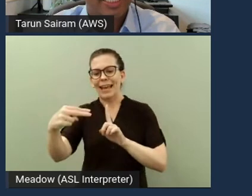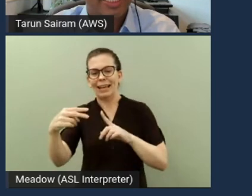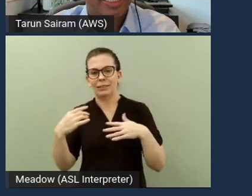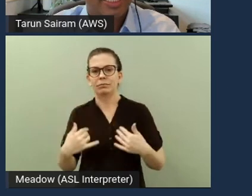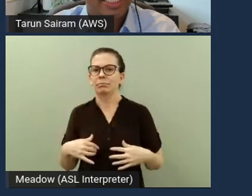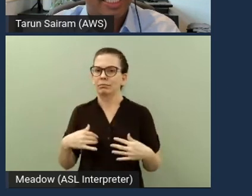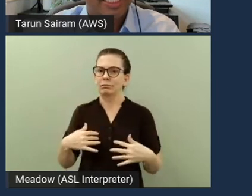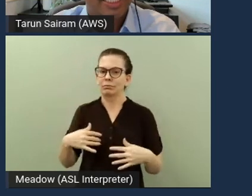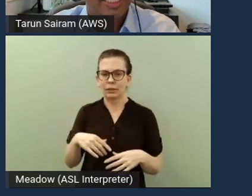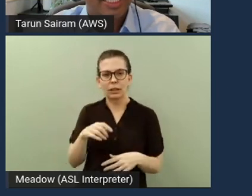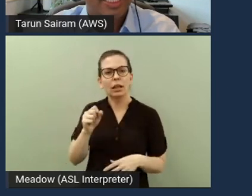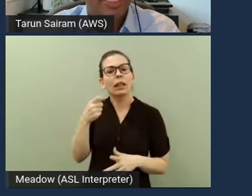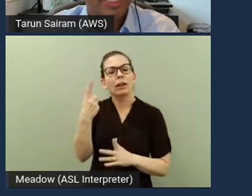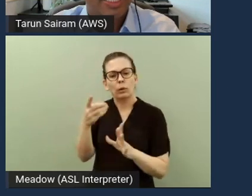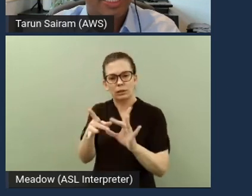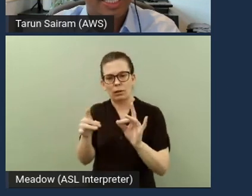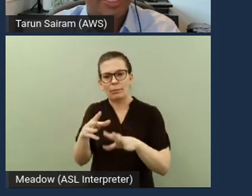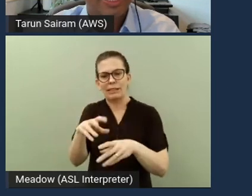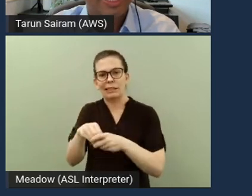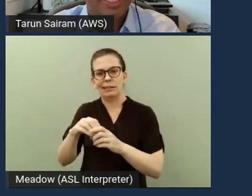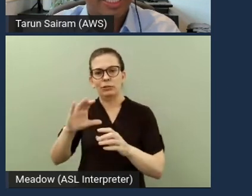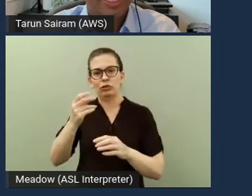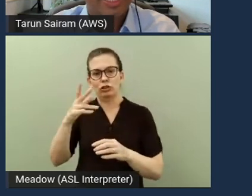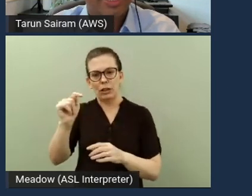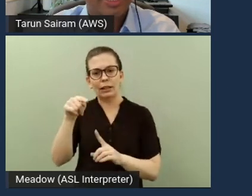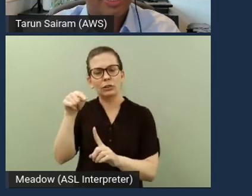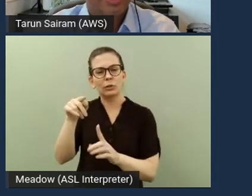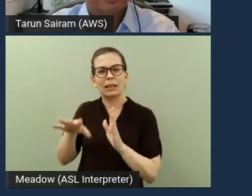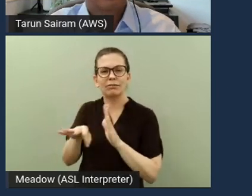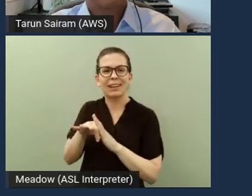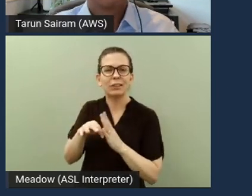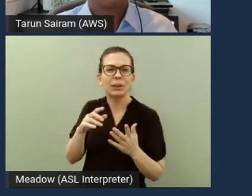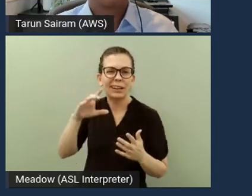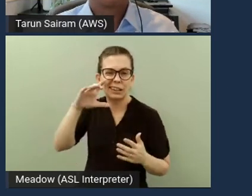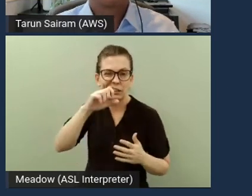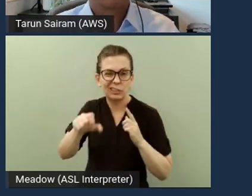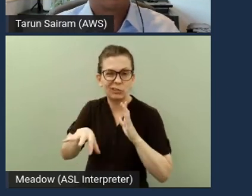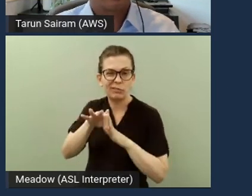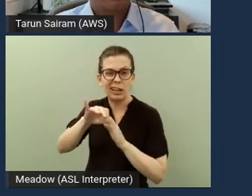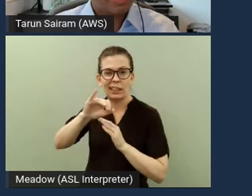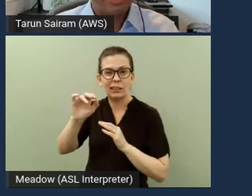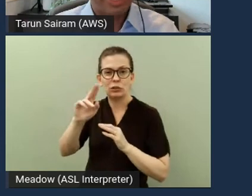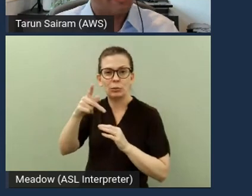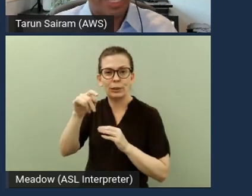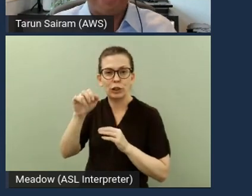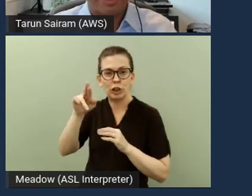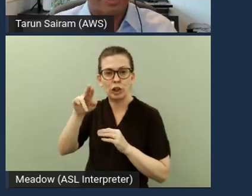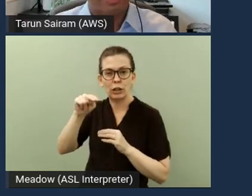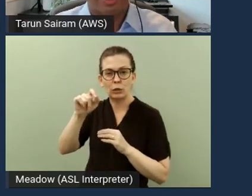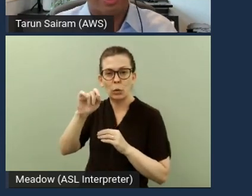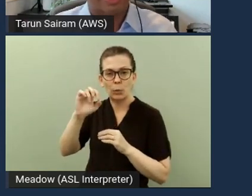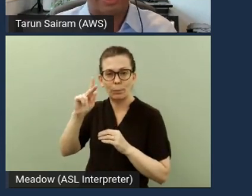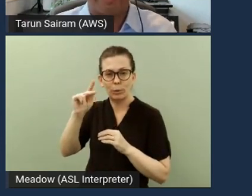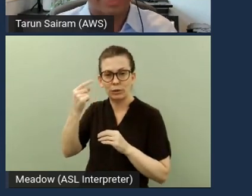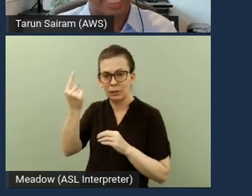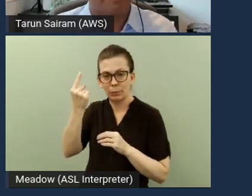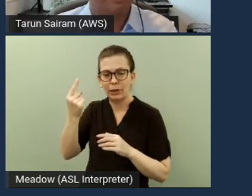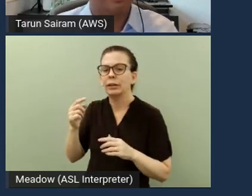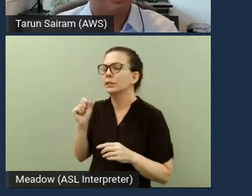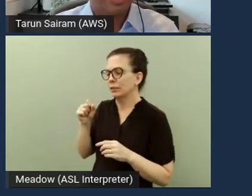There's gonna be a comment in the chat where you can find, I guess people can find this Jupyter Notebook somewhere, right? - Yeah. We have it in our GitHub examples.